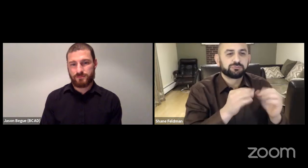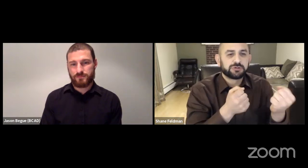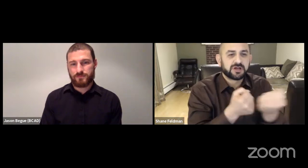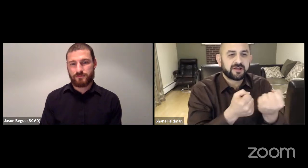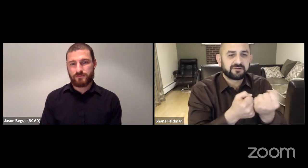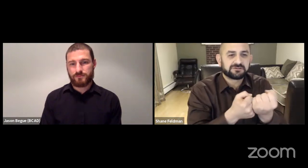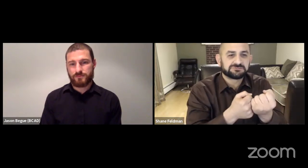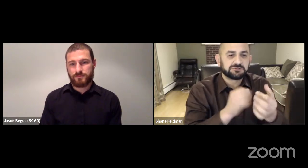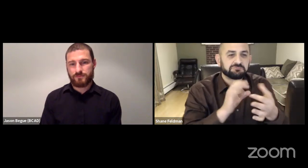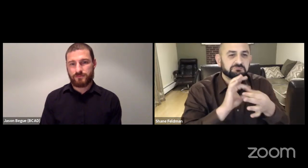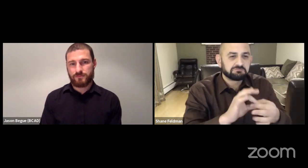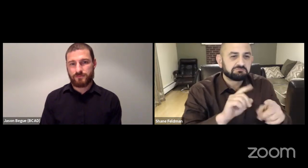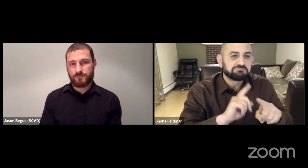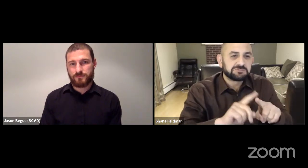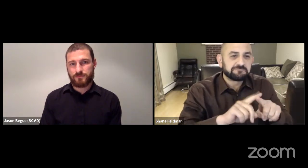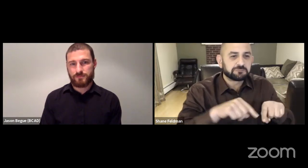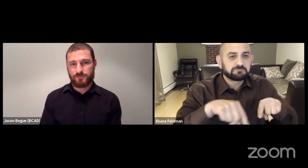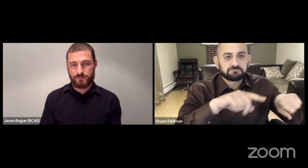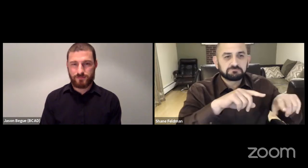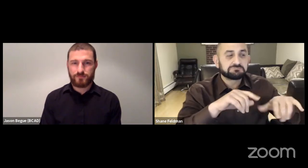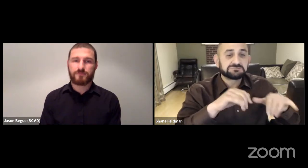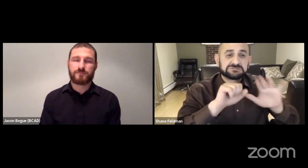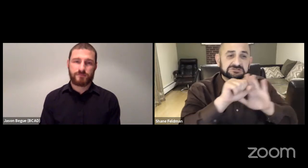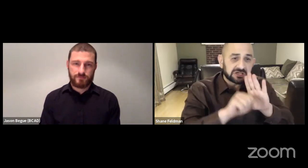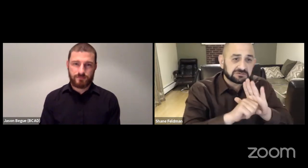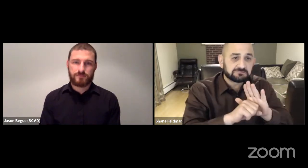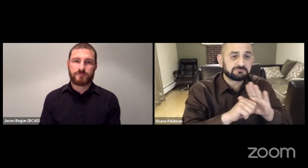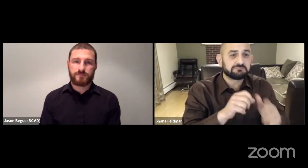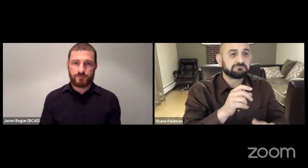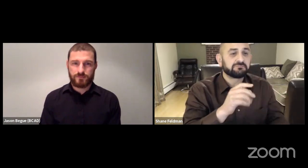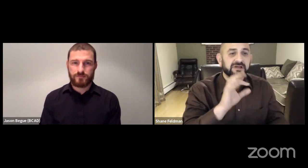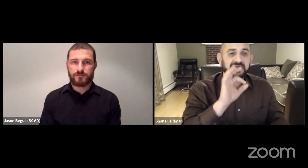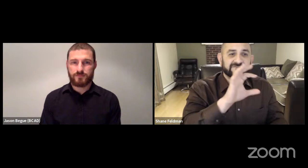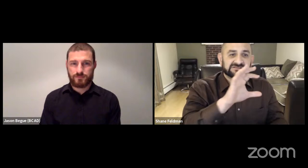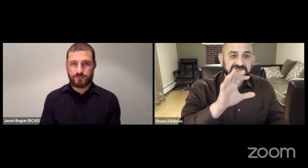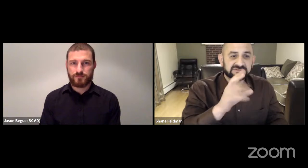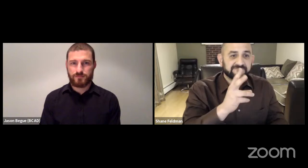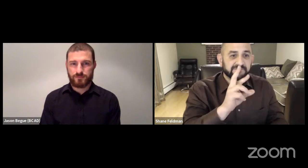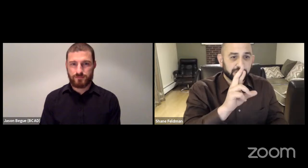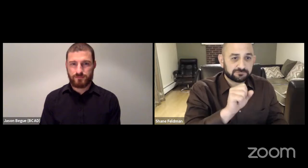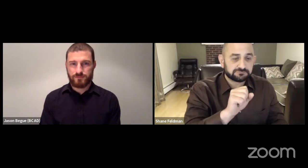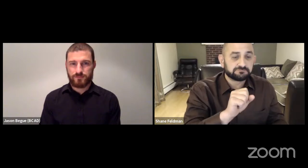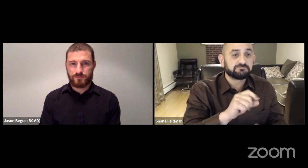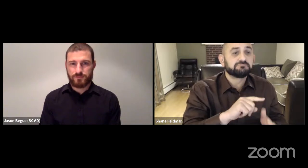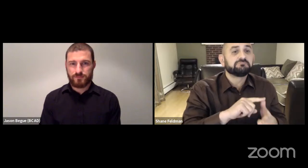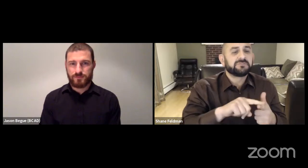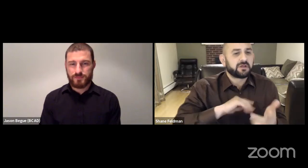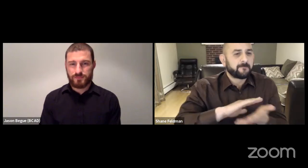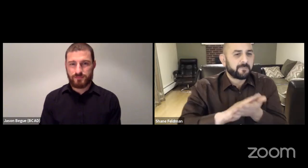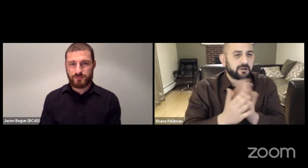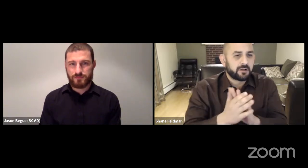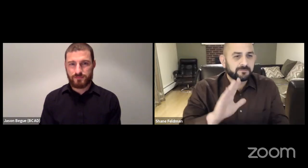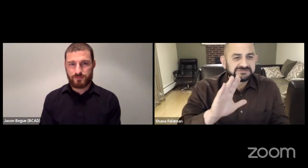worked as an interpreter advocate in various roles with various states, with the FCC in